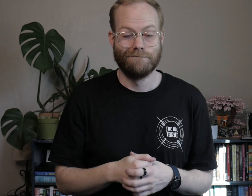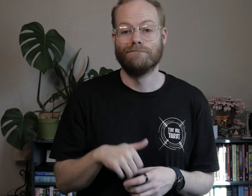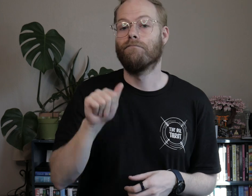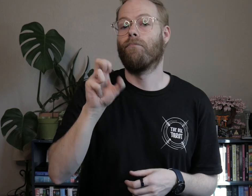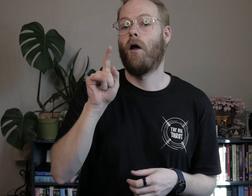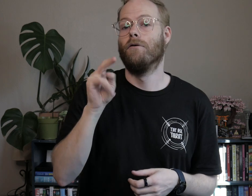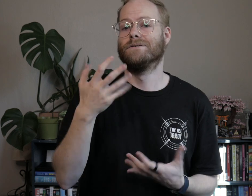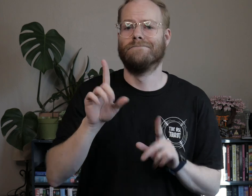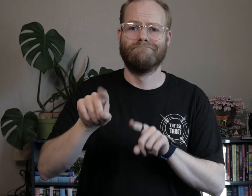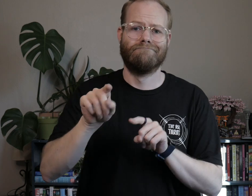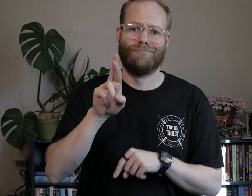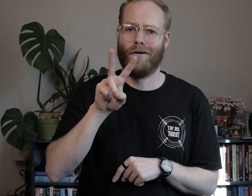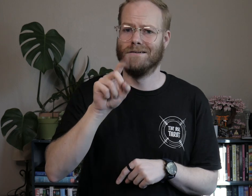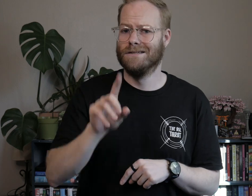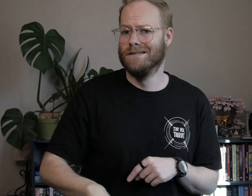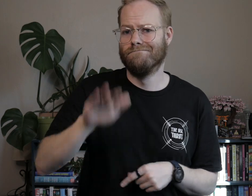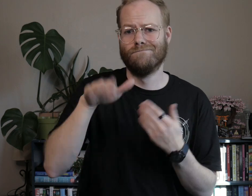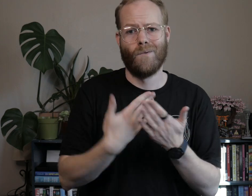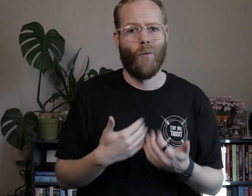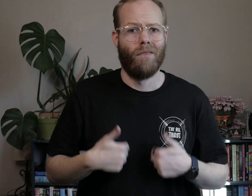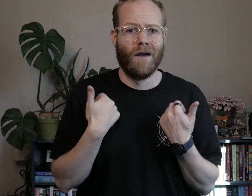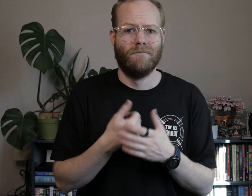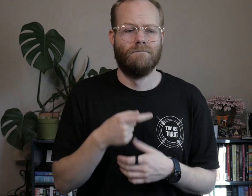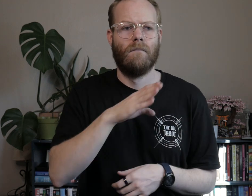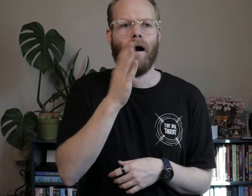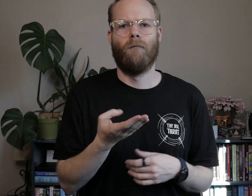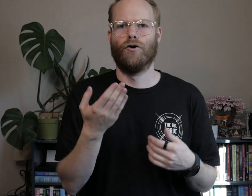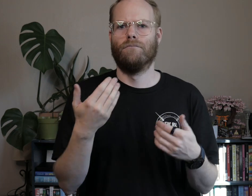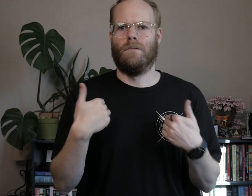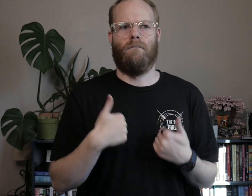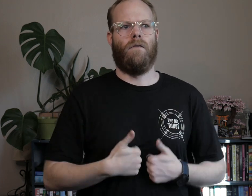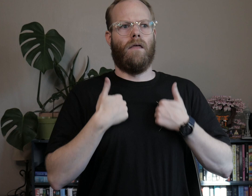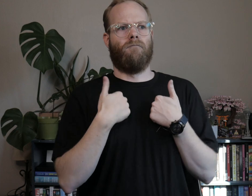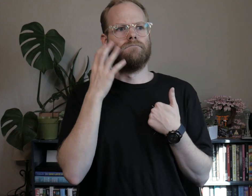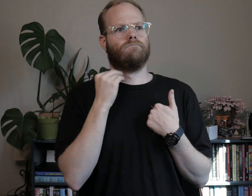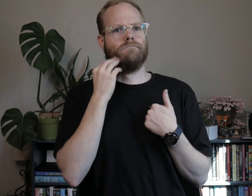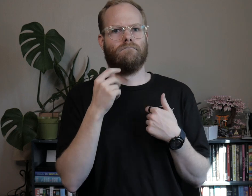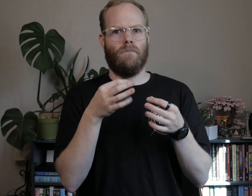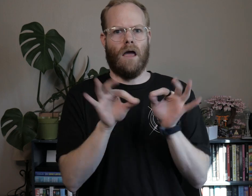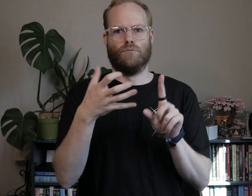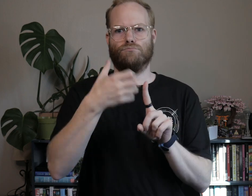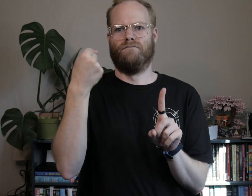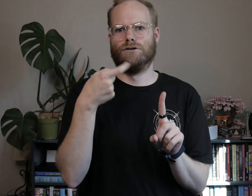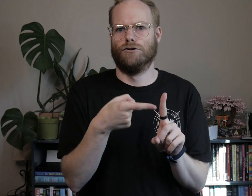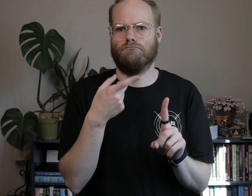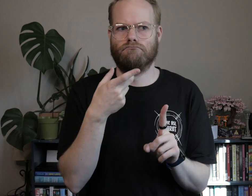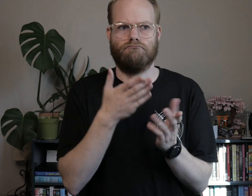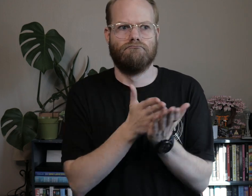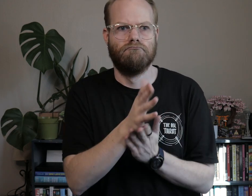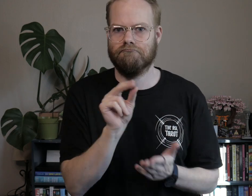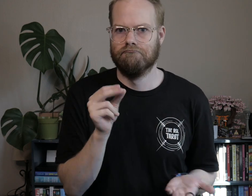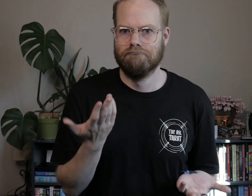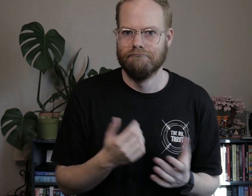Austin’s gone to RVSD his whole life, so he’s never had a life where language deprivation was an experience he went through,